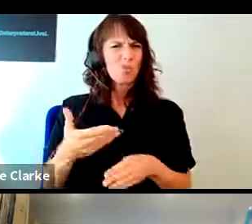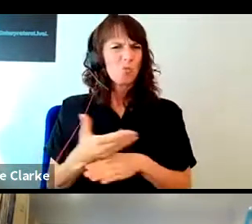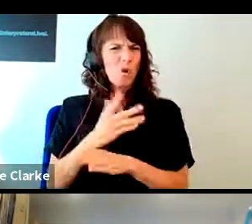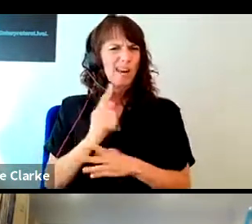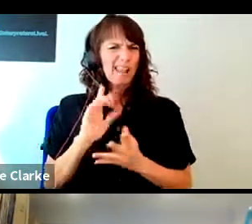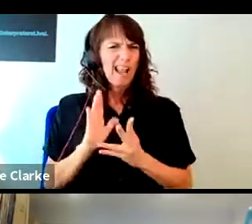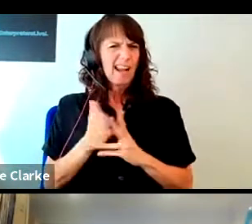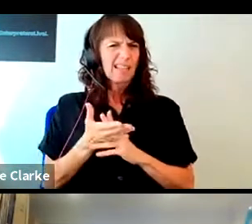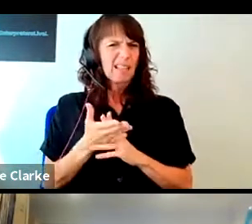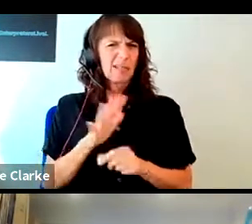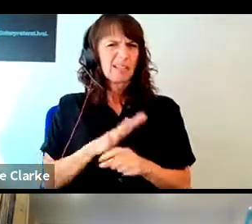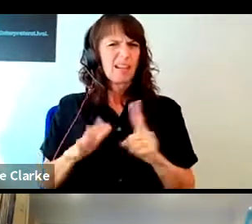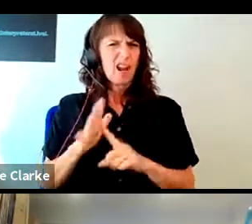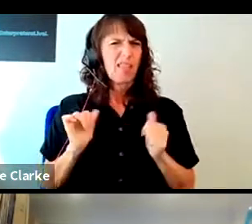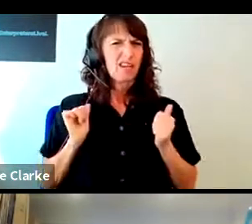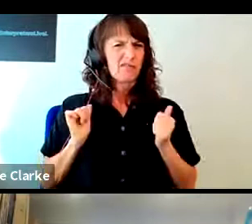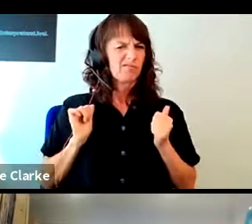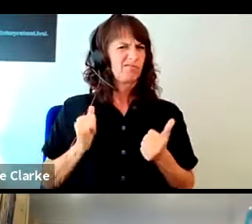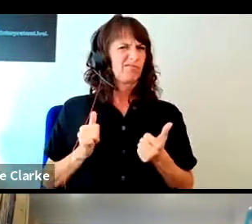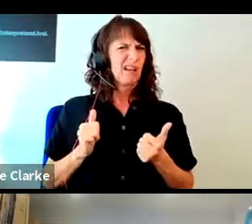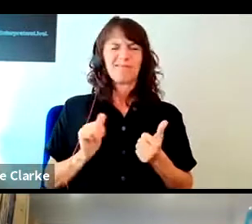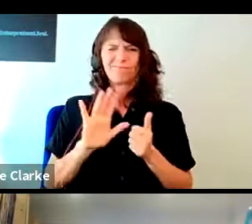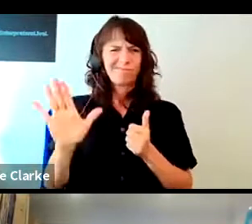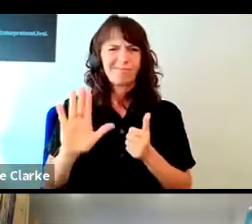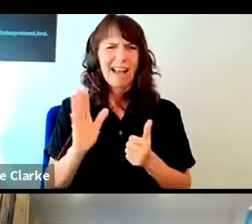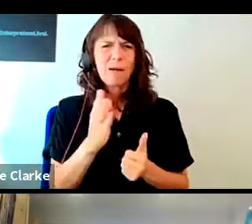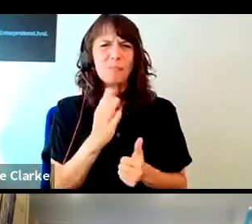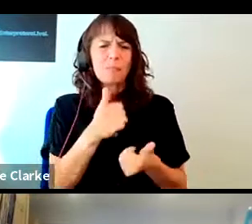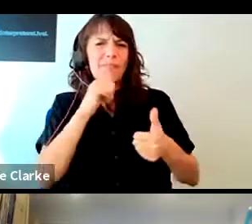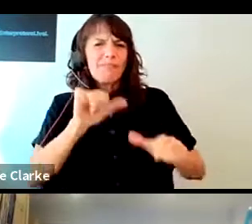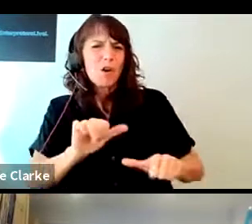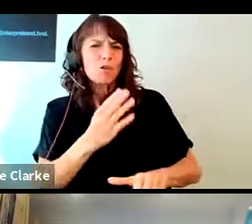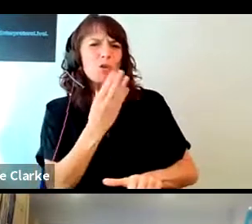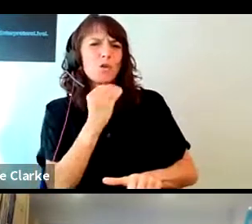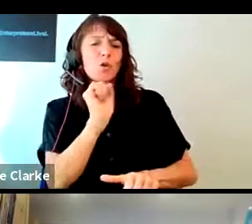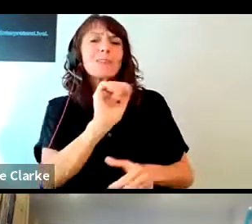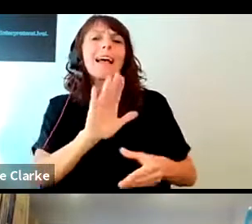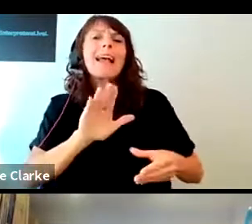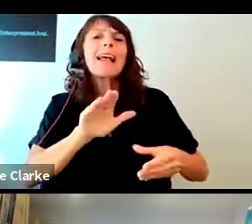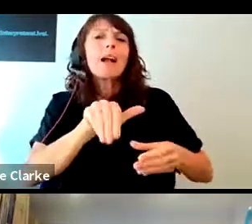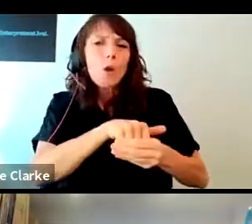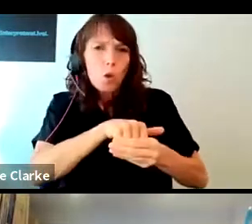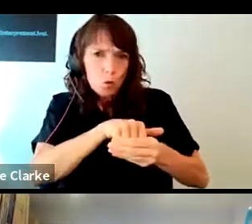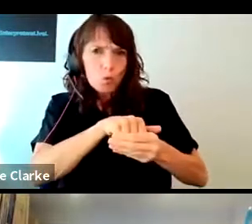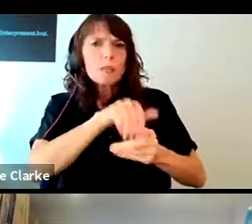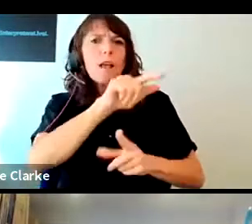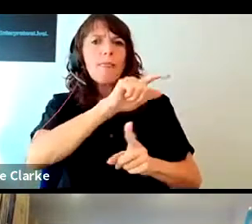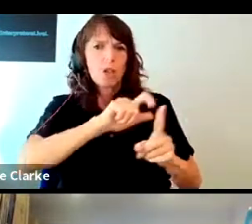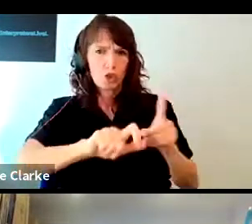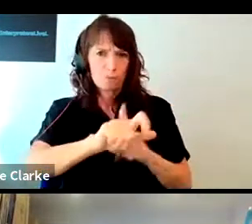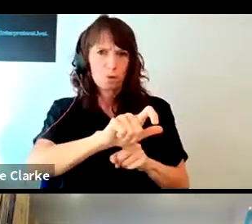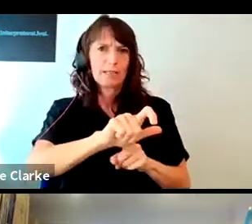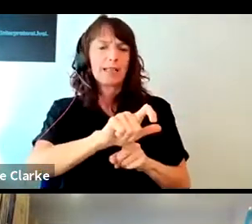that's fine. I just would prefer to use a company that is including the community and their employment as well.